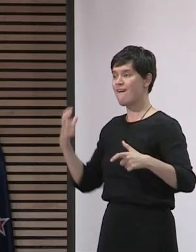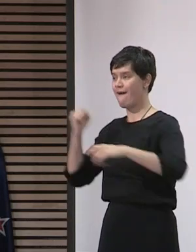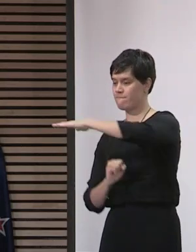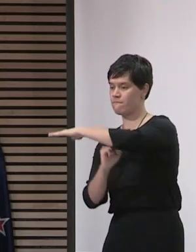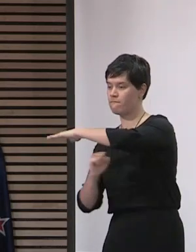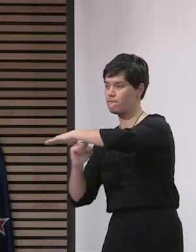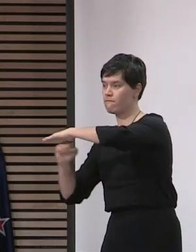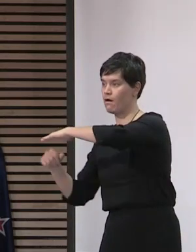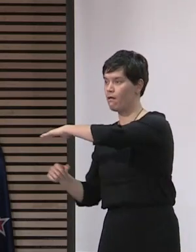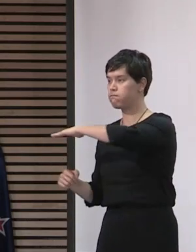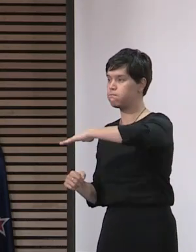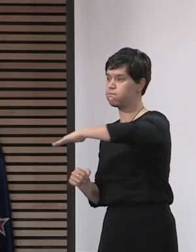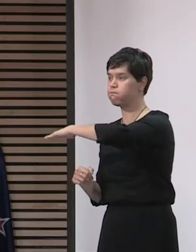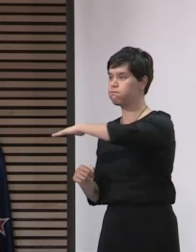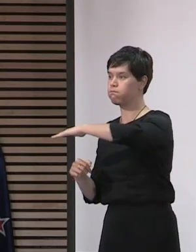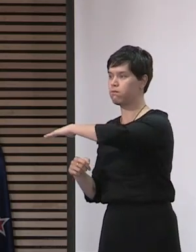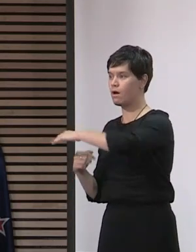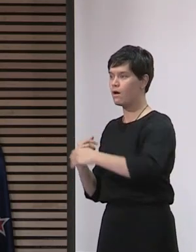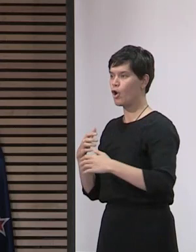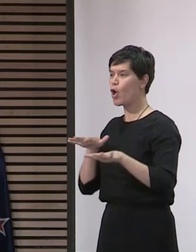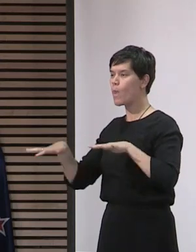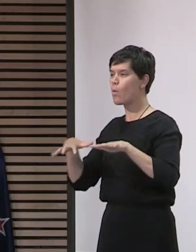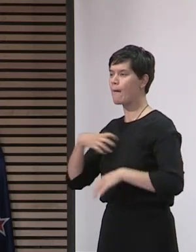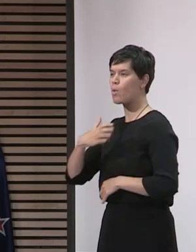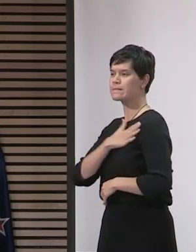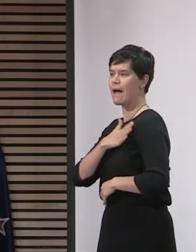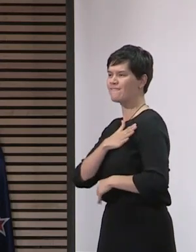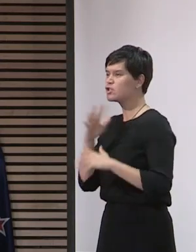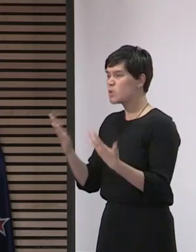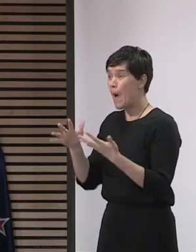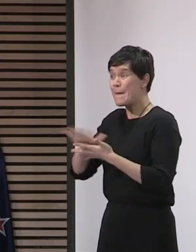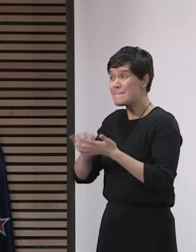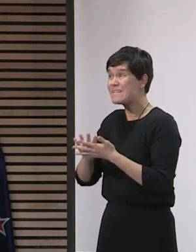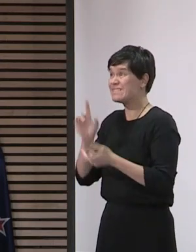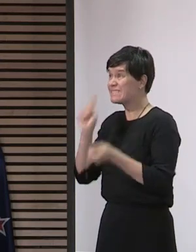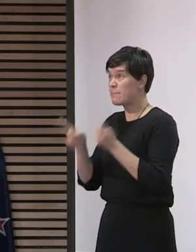magnitude of an earthquake in here because of the base icilators - you can tend to